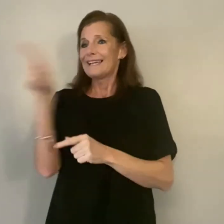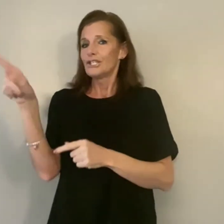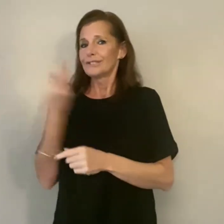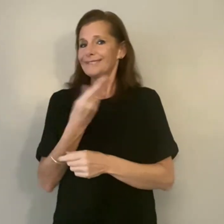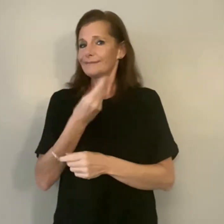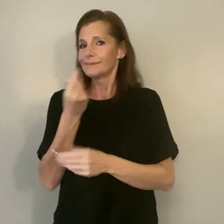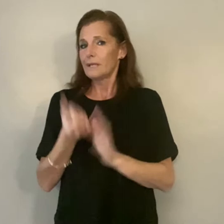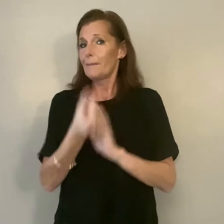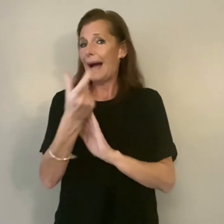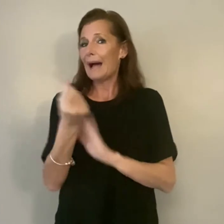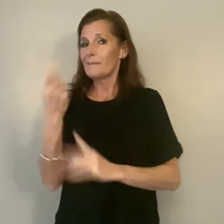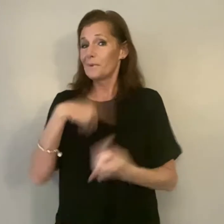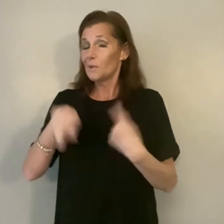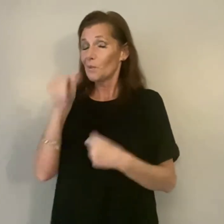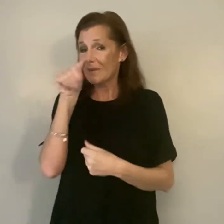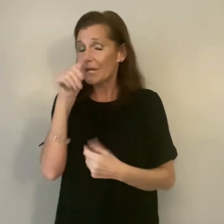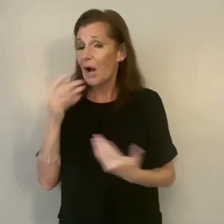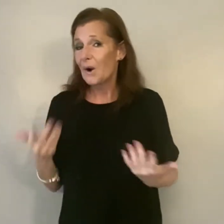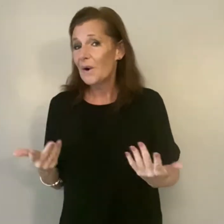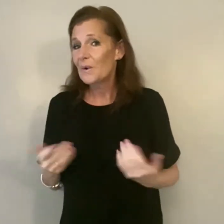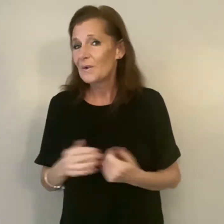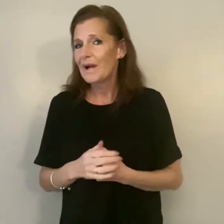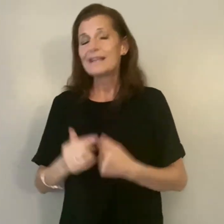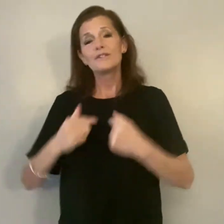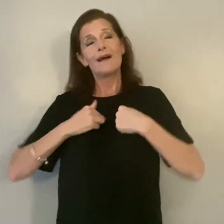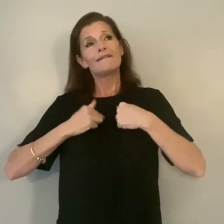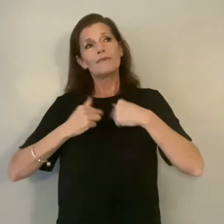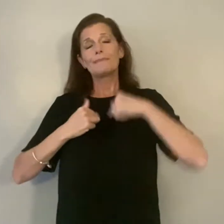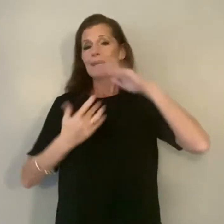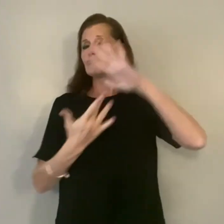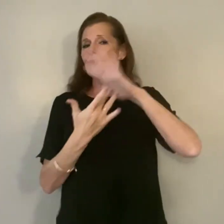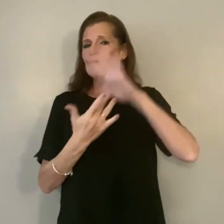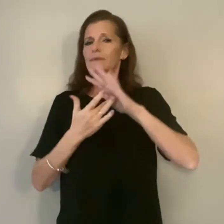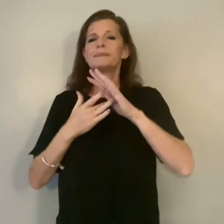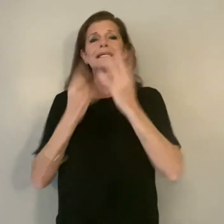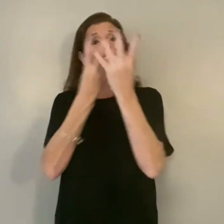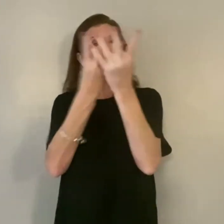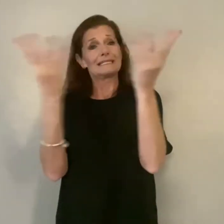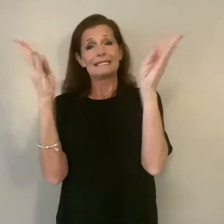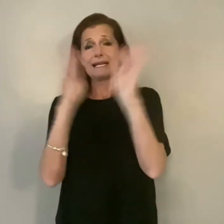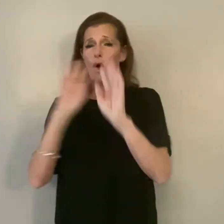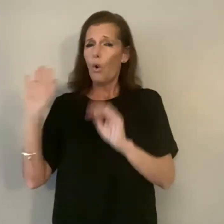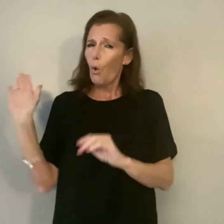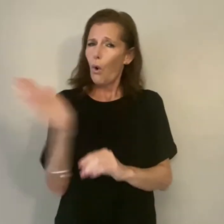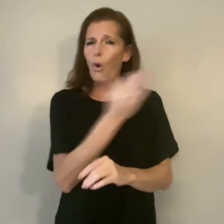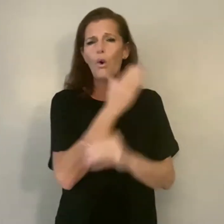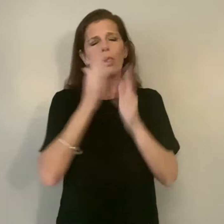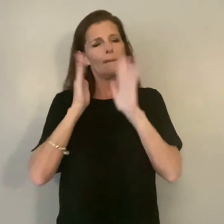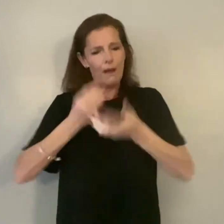where that doesn't necessarily happen. So I think for me the top priority would always be every single person having a voice